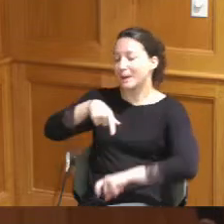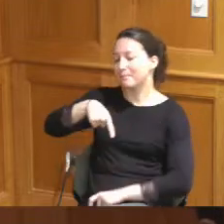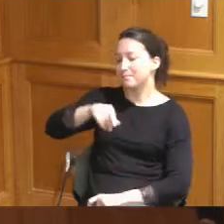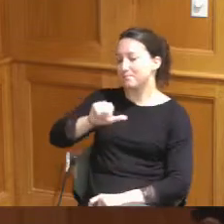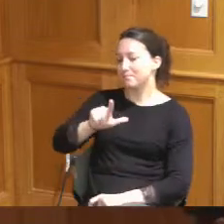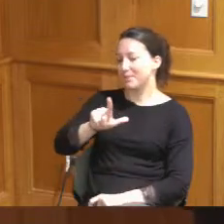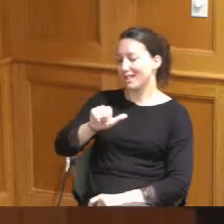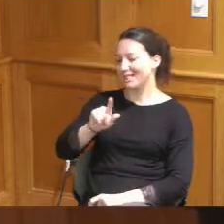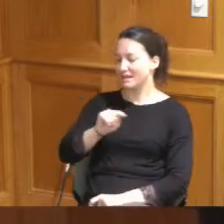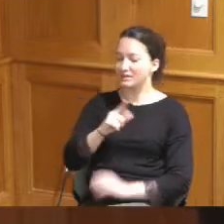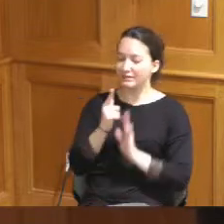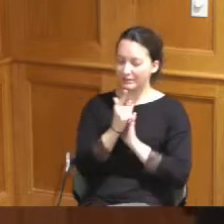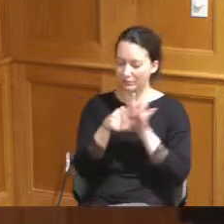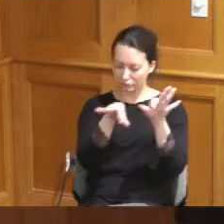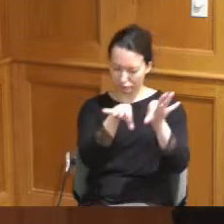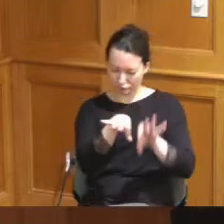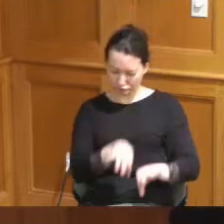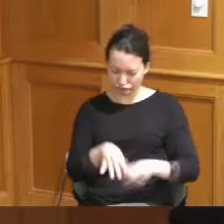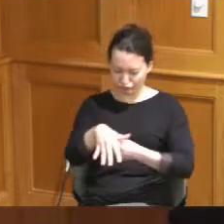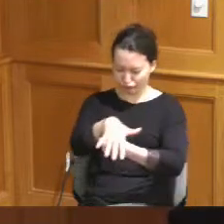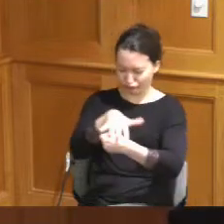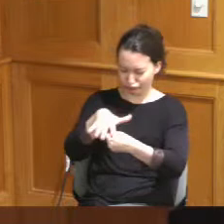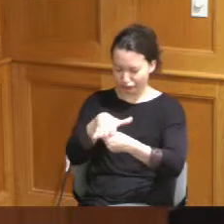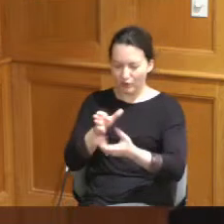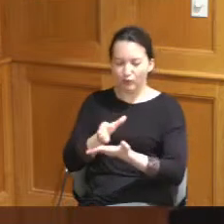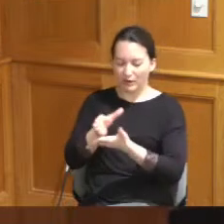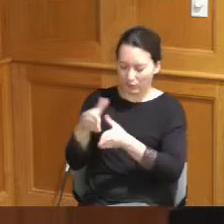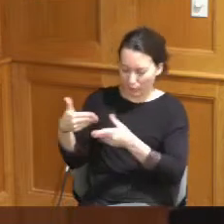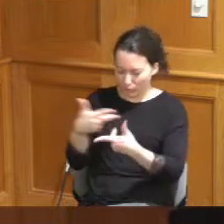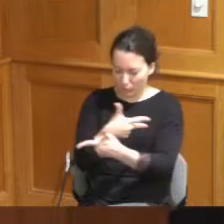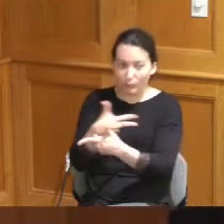descriptions for the proposed or vacated right-of-way and it directs the Engineer